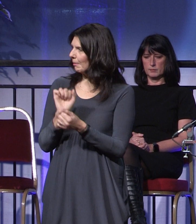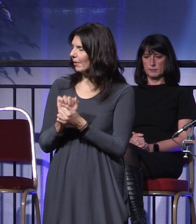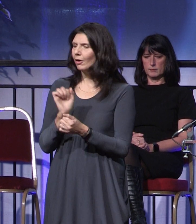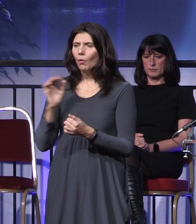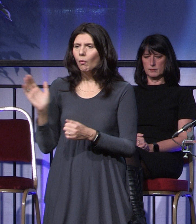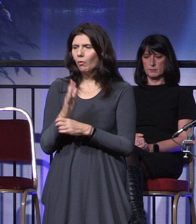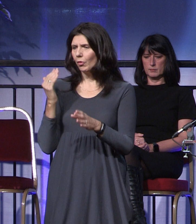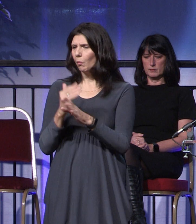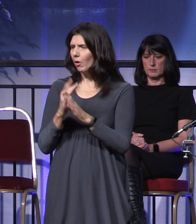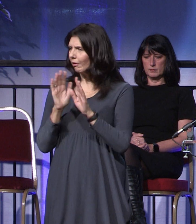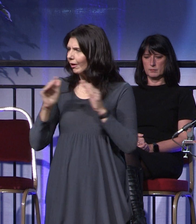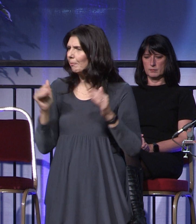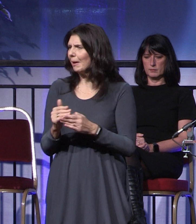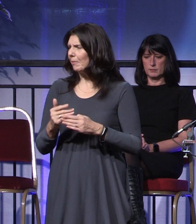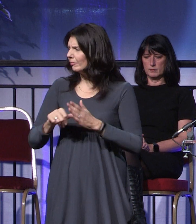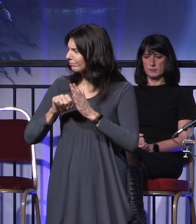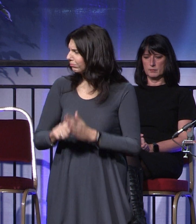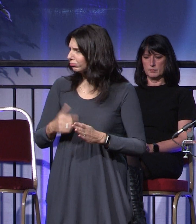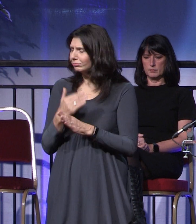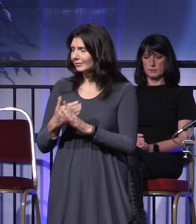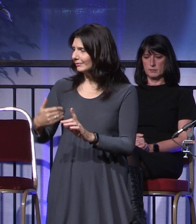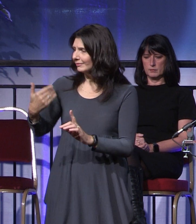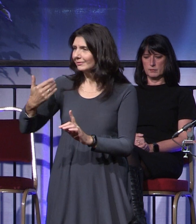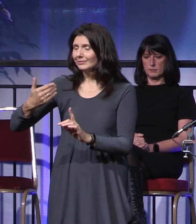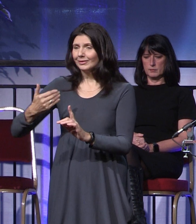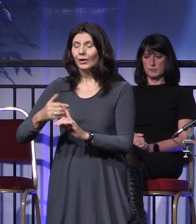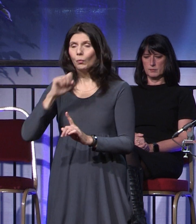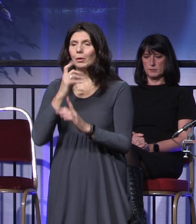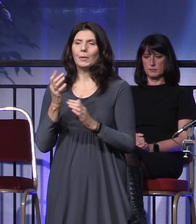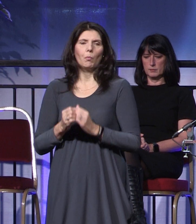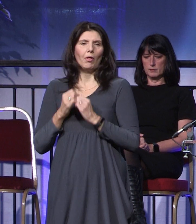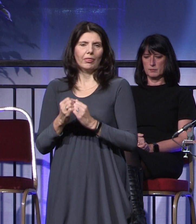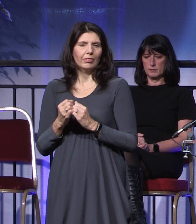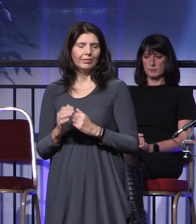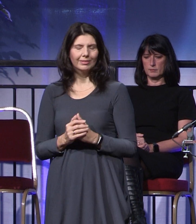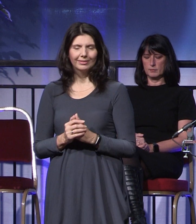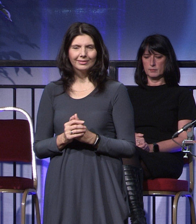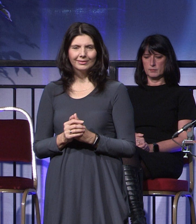commitment you have invested in the last few years was well worth it it also